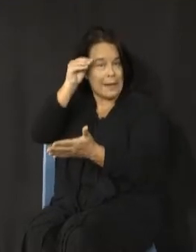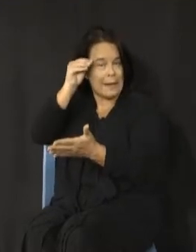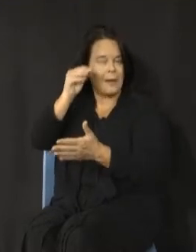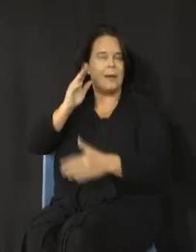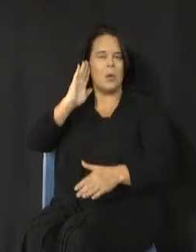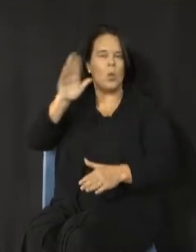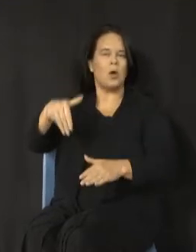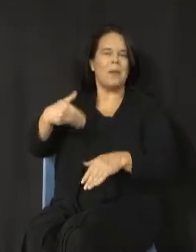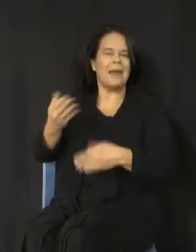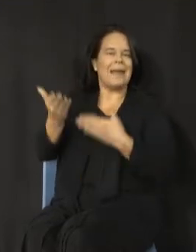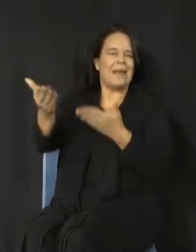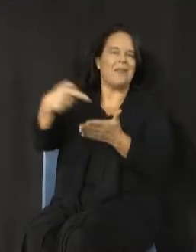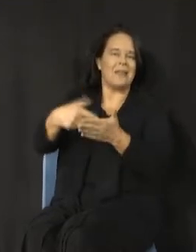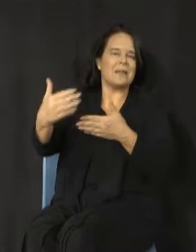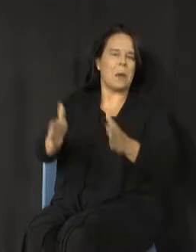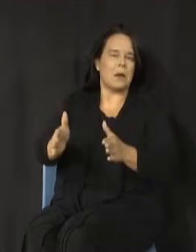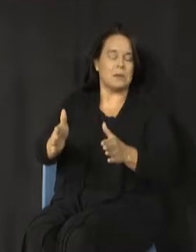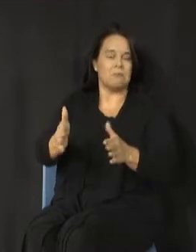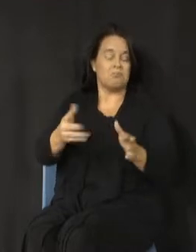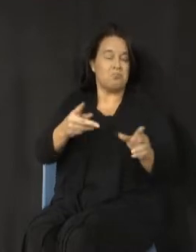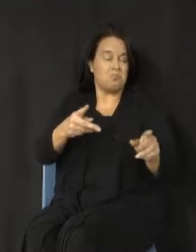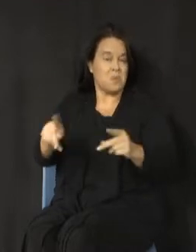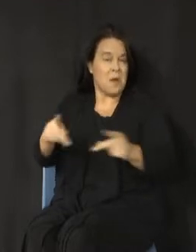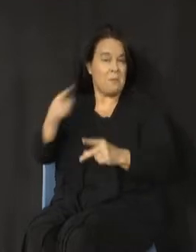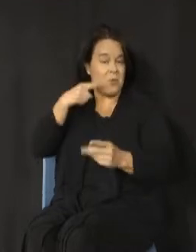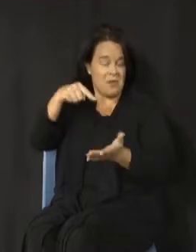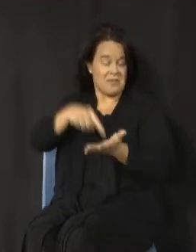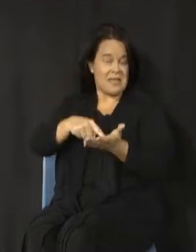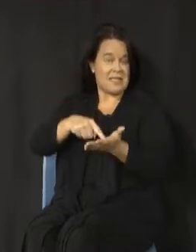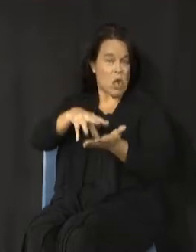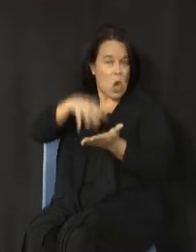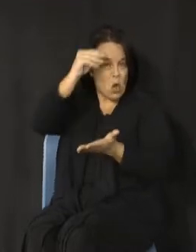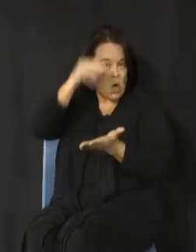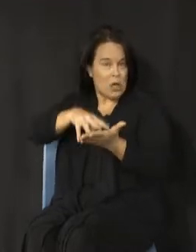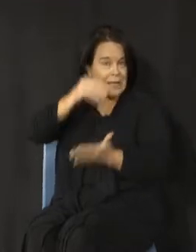In preparation for this remote learning experience, when all 5th grade students receive their